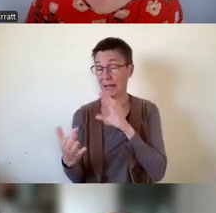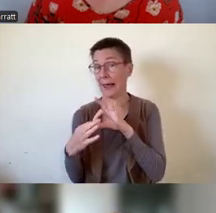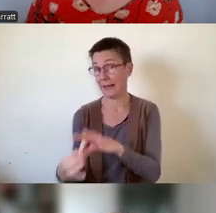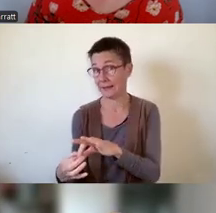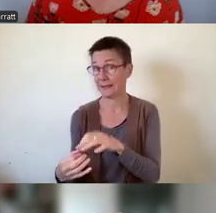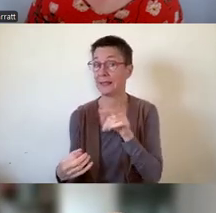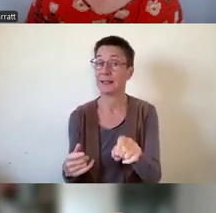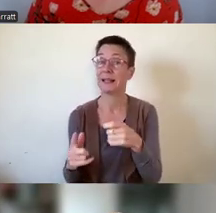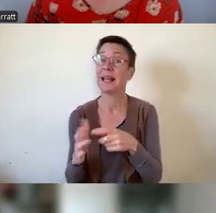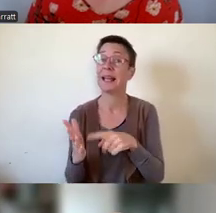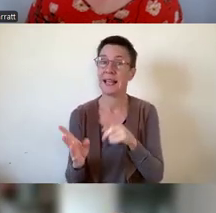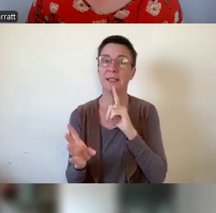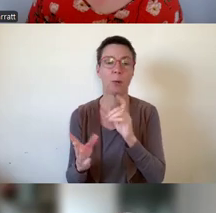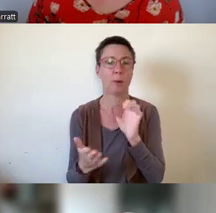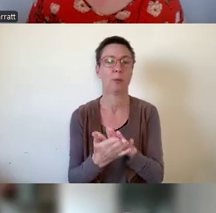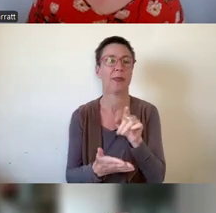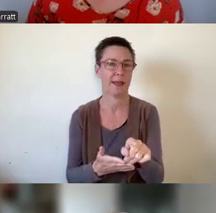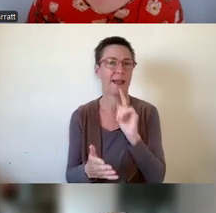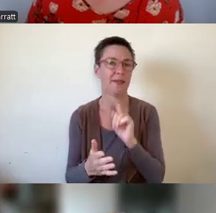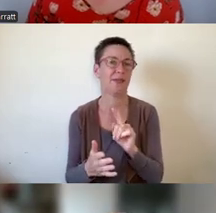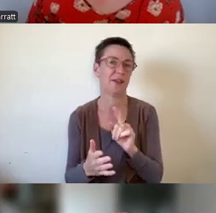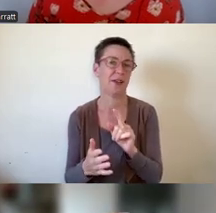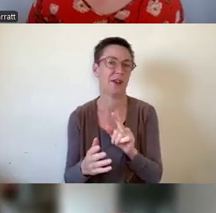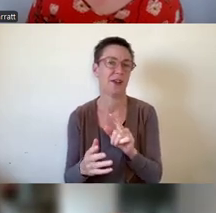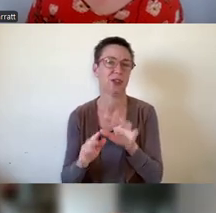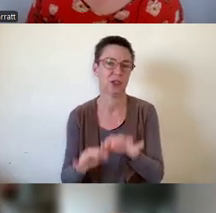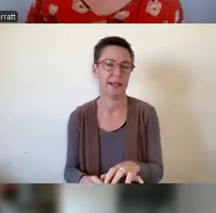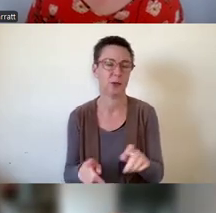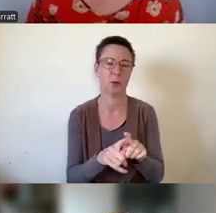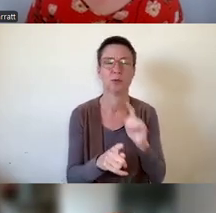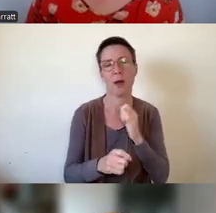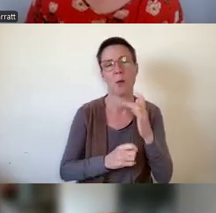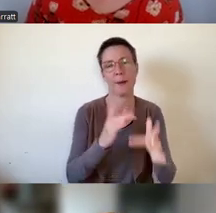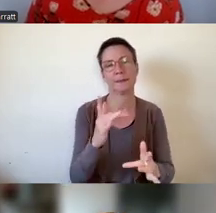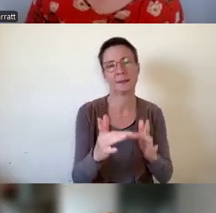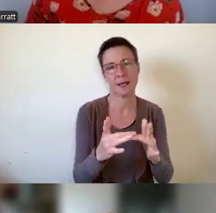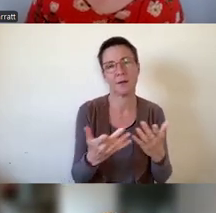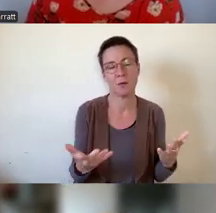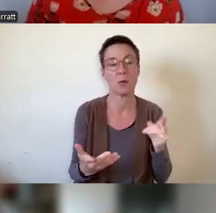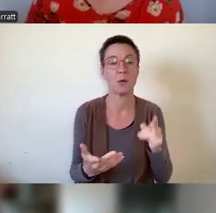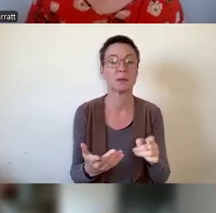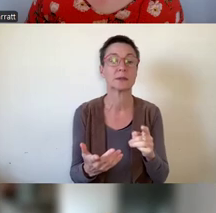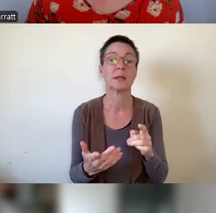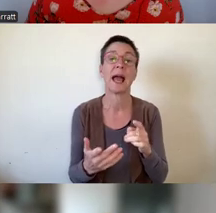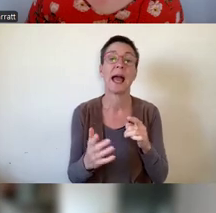Katie will definitely pop that into the chat. We also have our website, obviously. We are on YouTube and X.